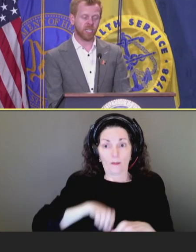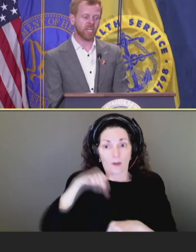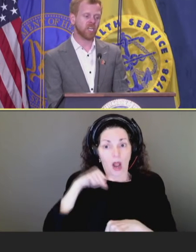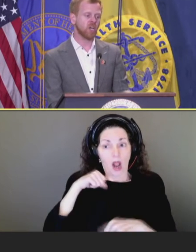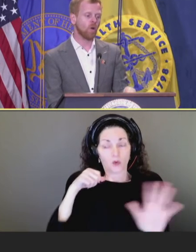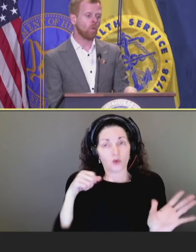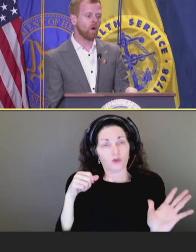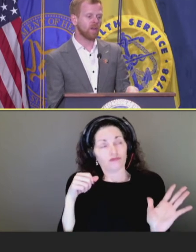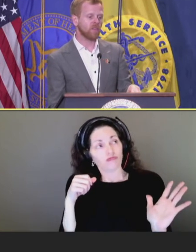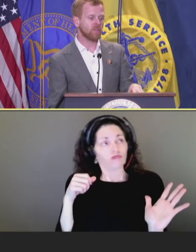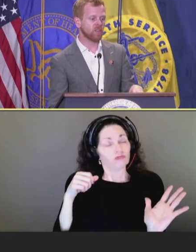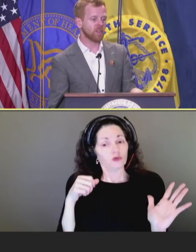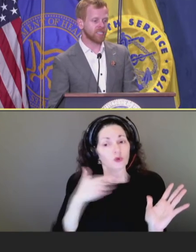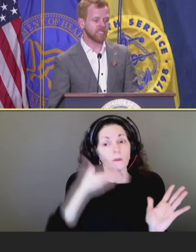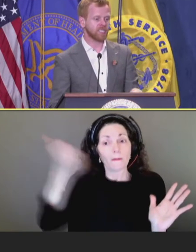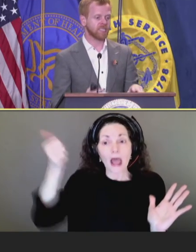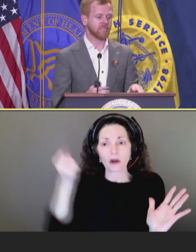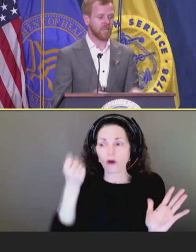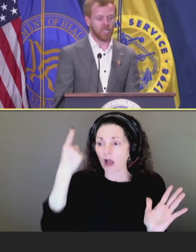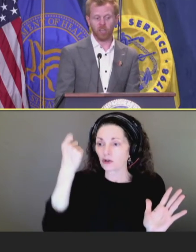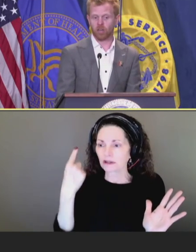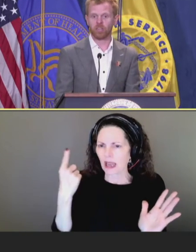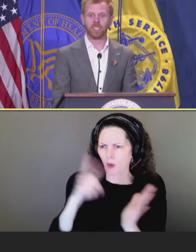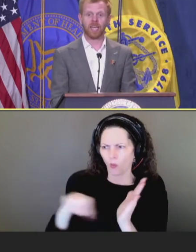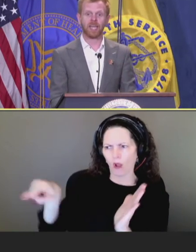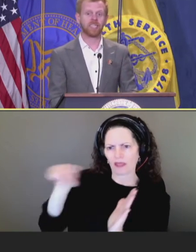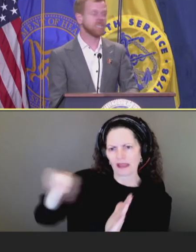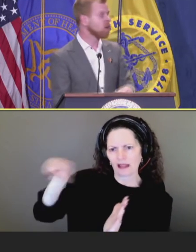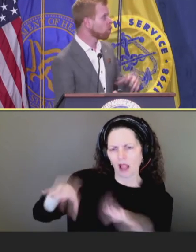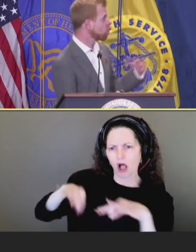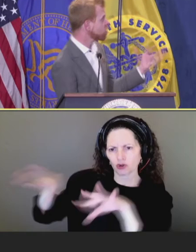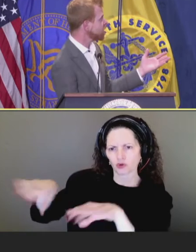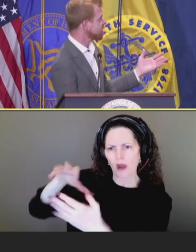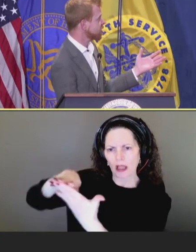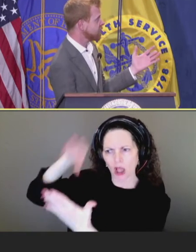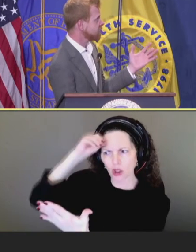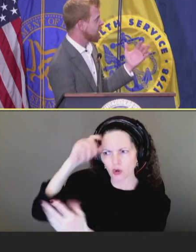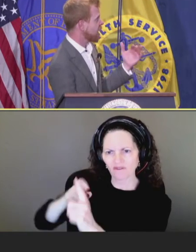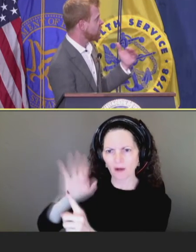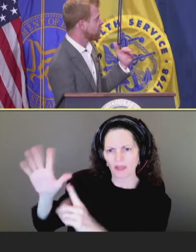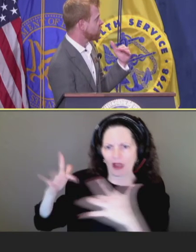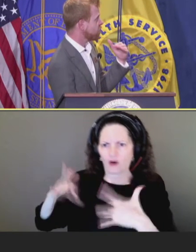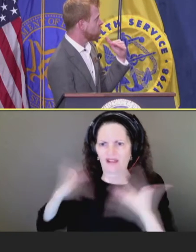understand what the lessons that they learned. And we're really excited to have, you know,